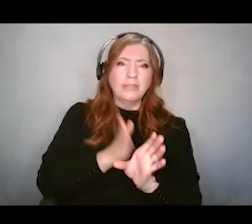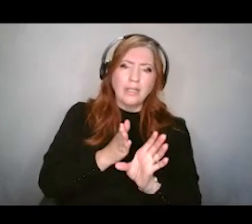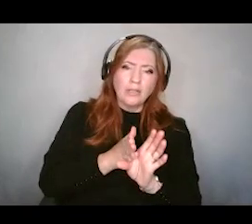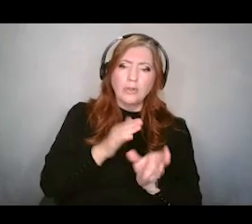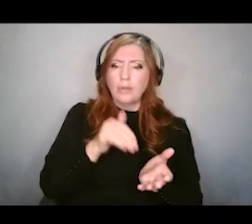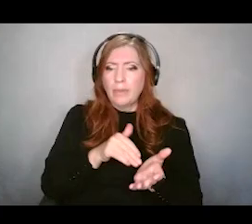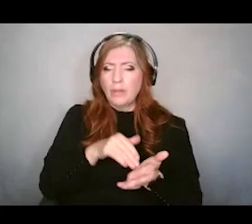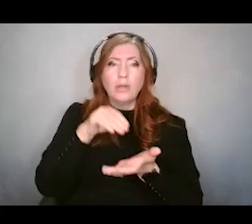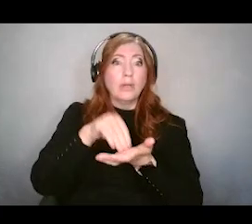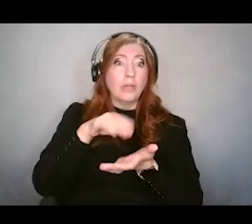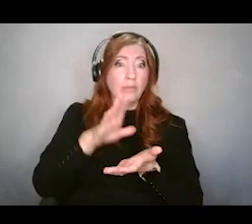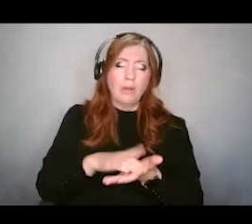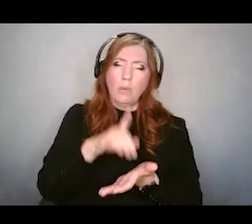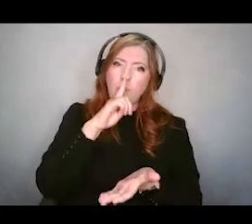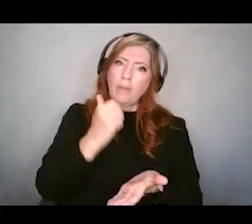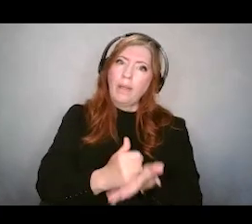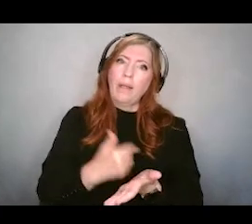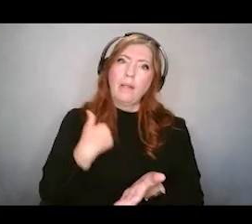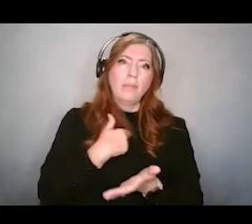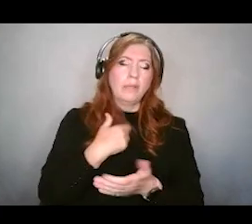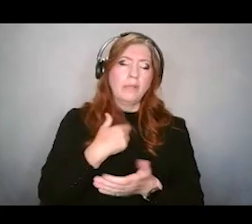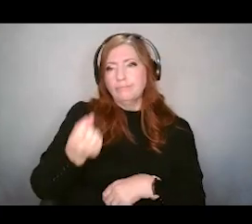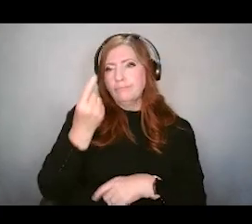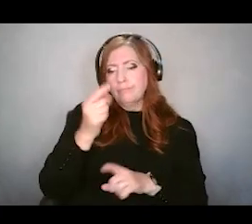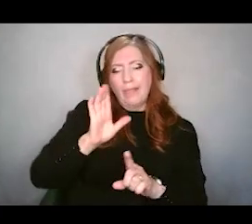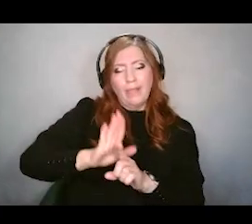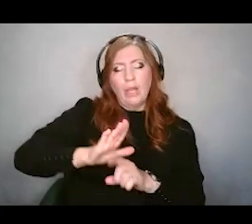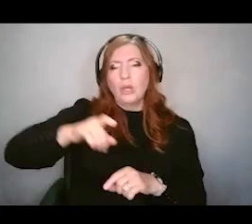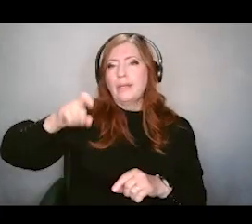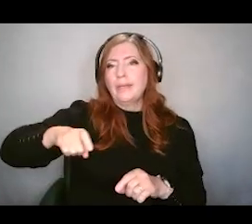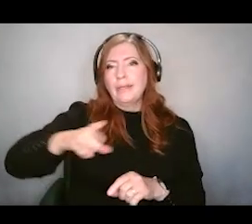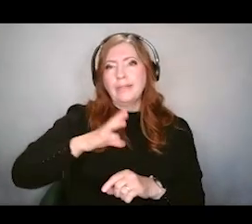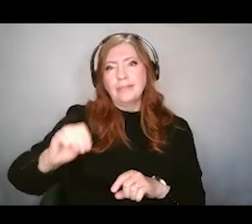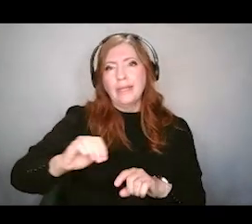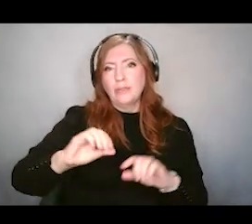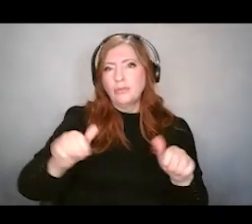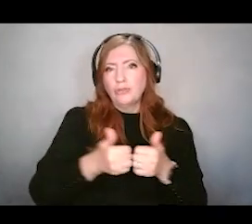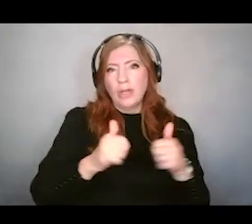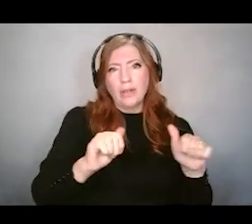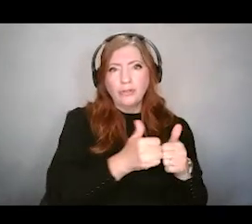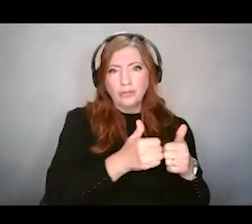documentation can really help us get a clear picture of their needs and challenges.